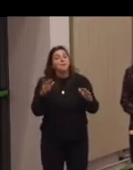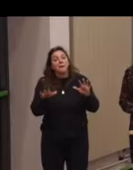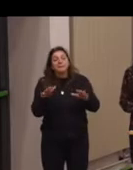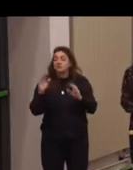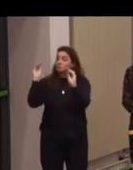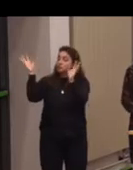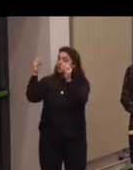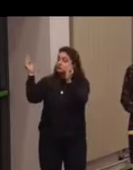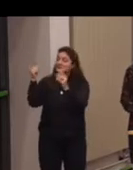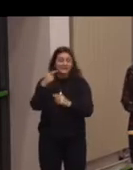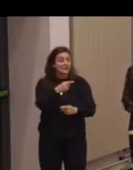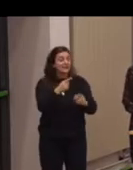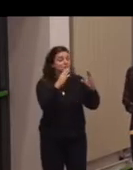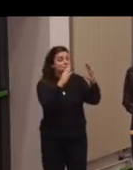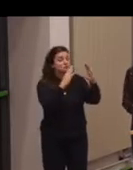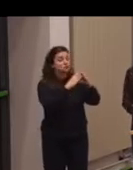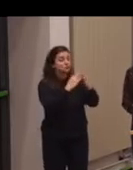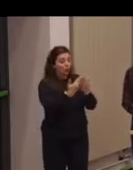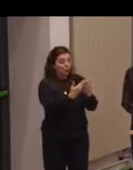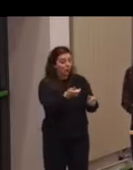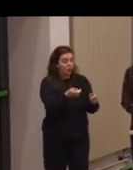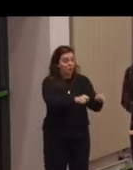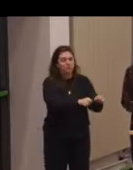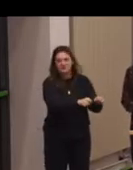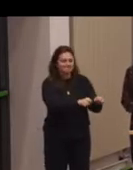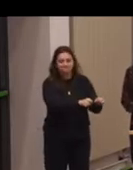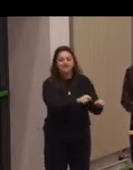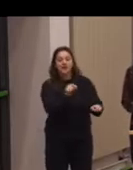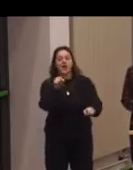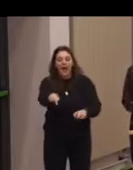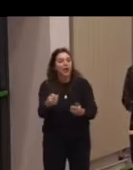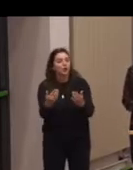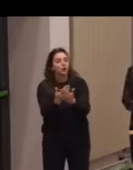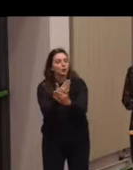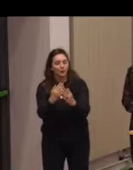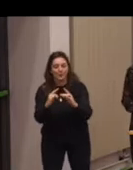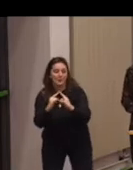distance learning, remote learning put in place. However they're very rarely accessible